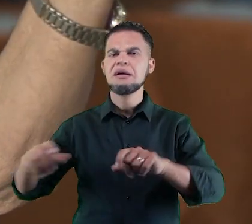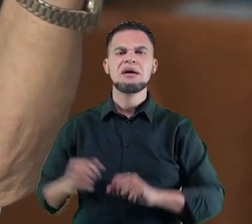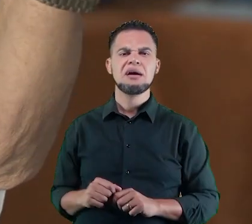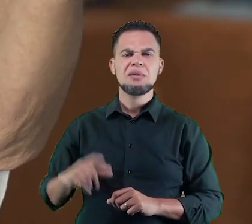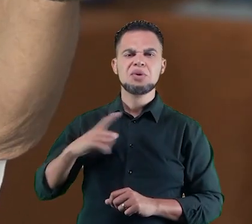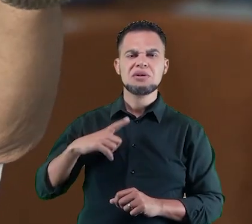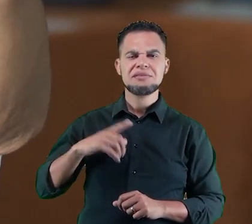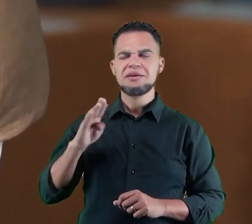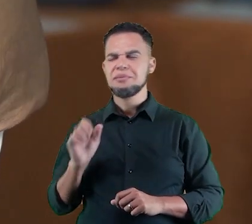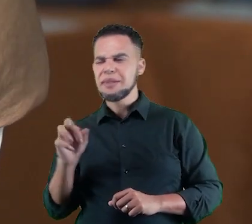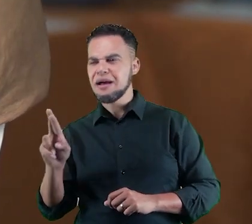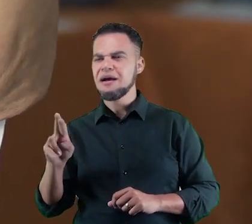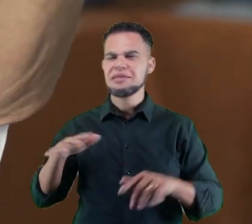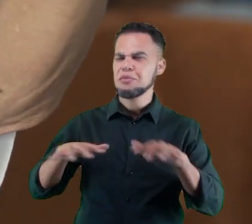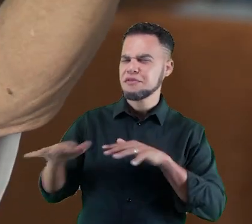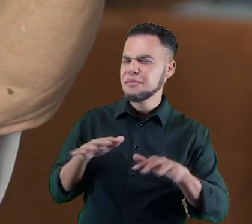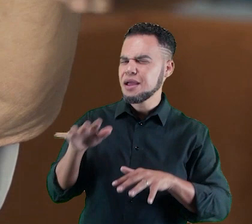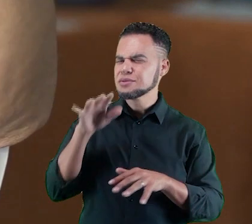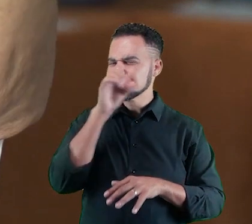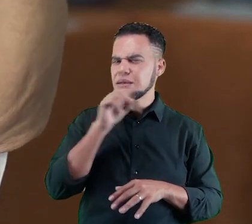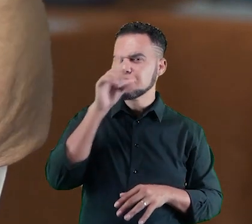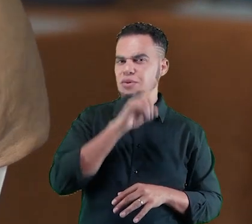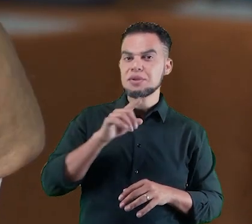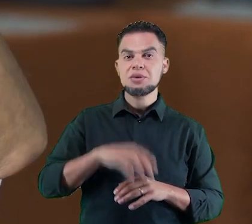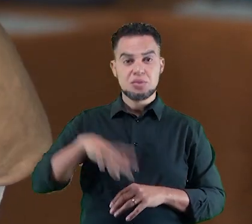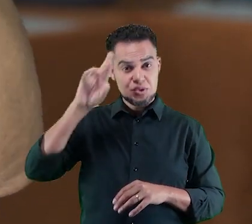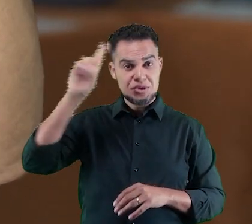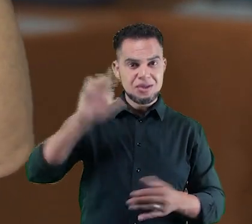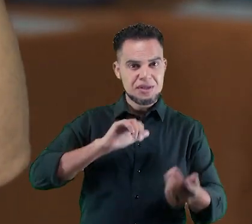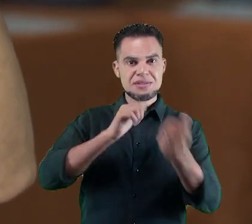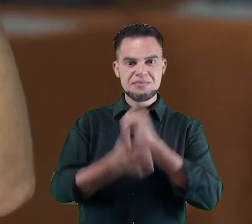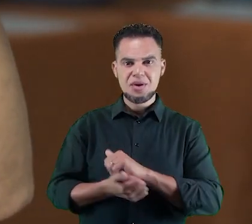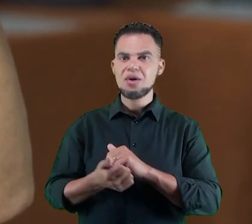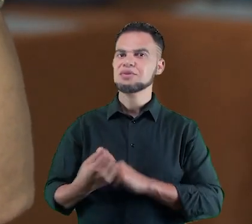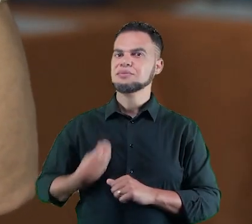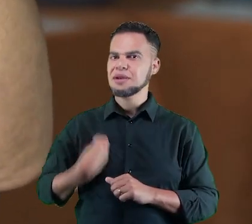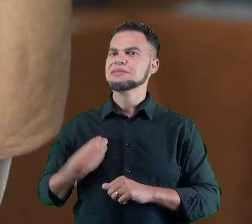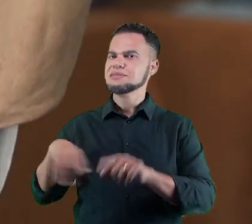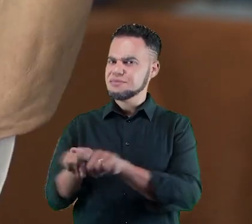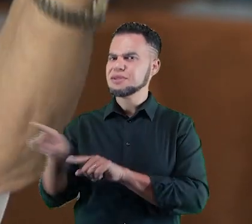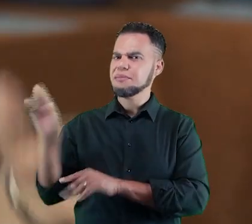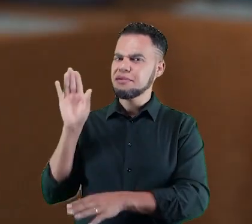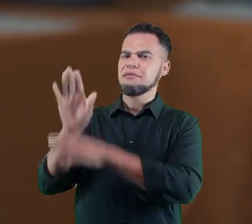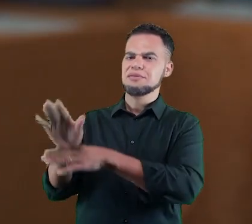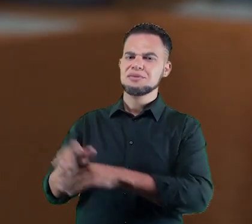the bar, the has his own thing... during the weekend, including our sports director is part of it, he helps